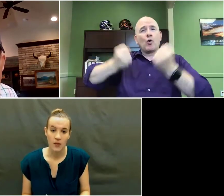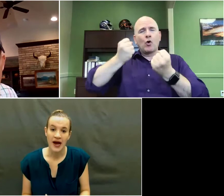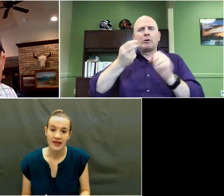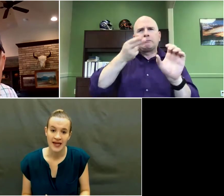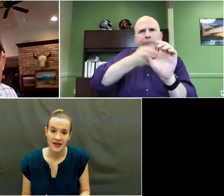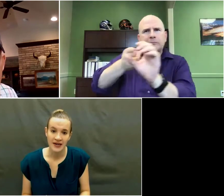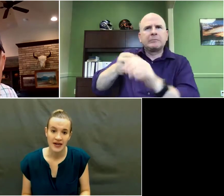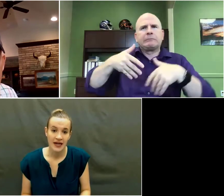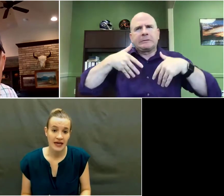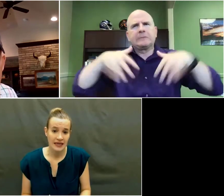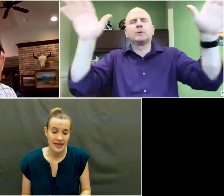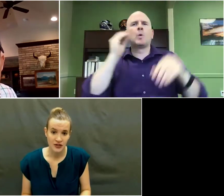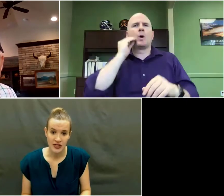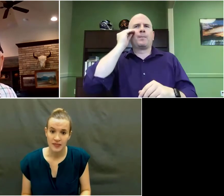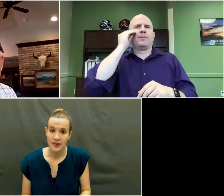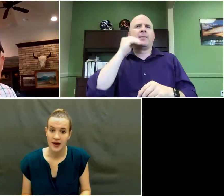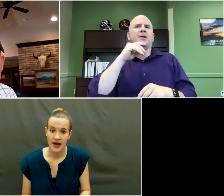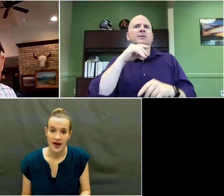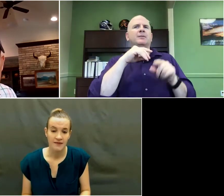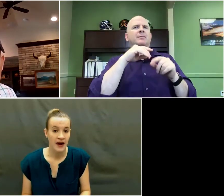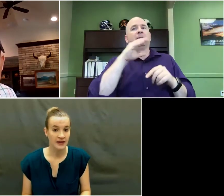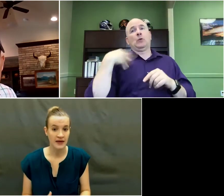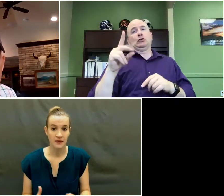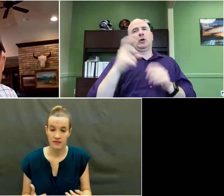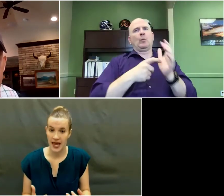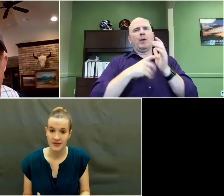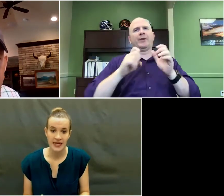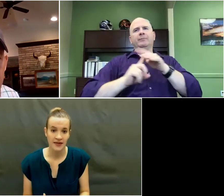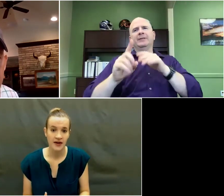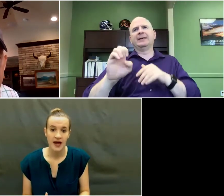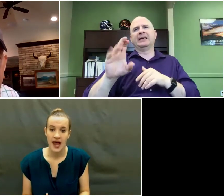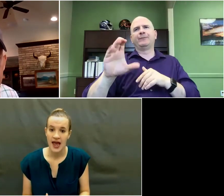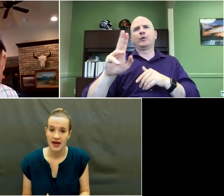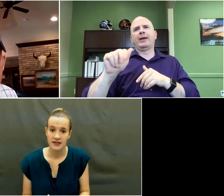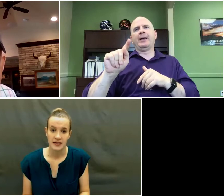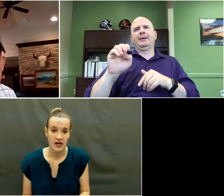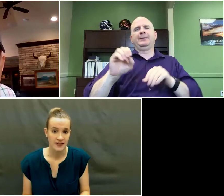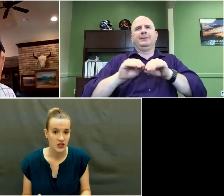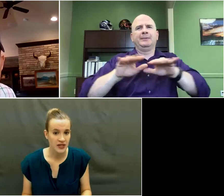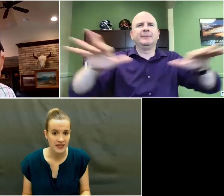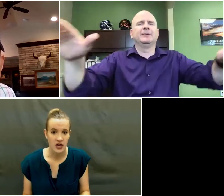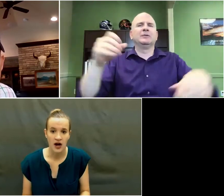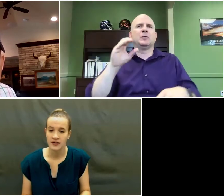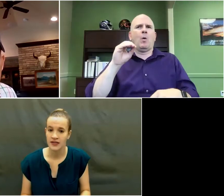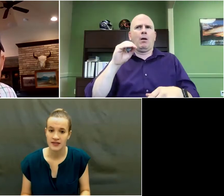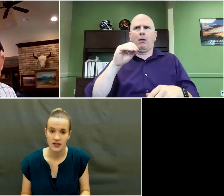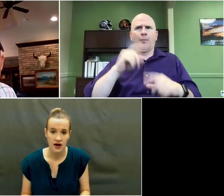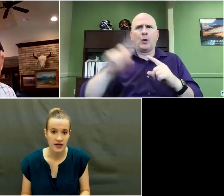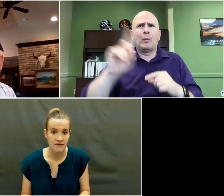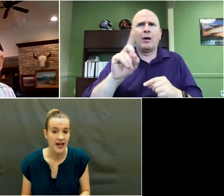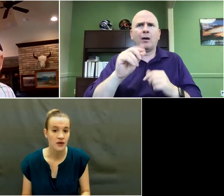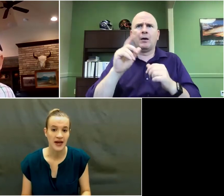while later, leadership finally came together and got students in cars and started evacuating